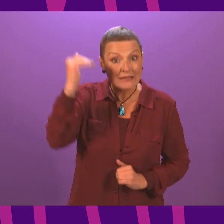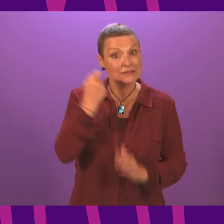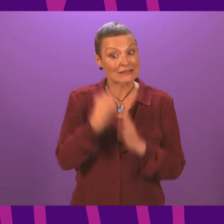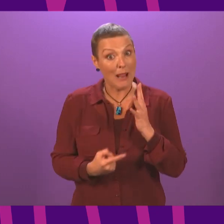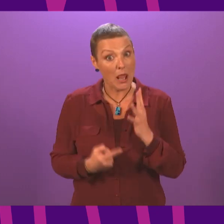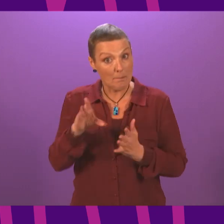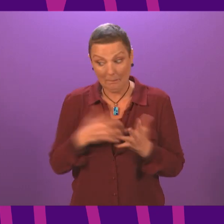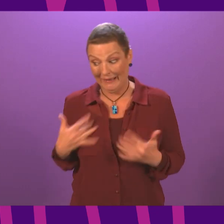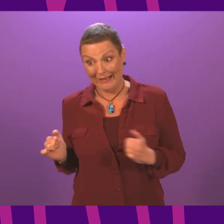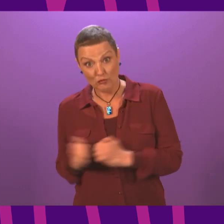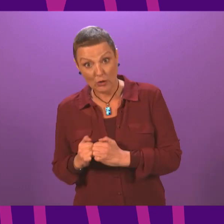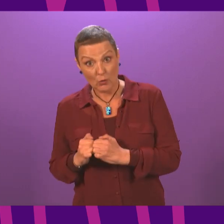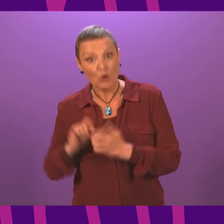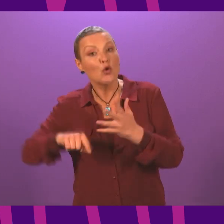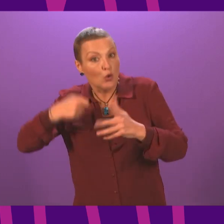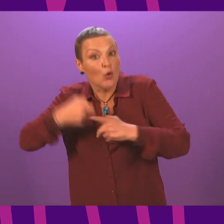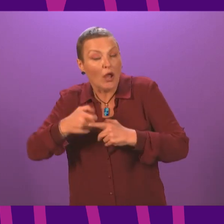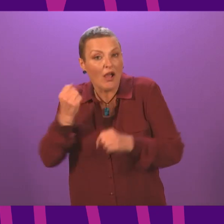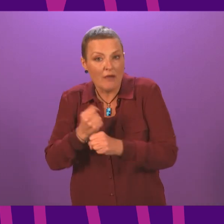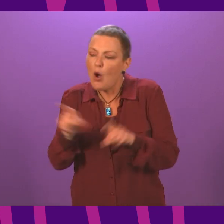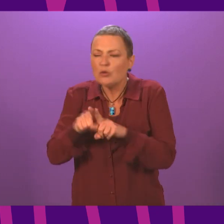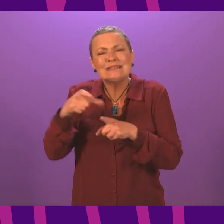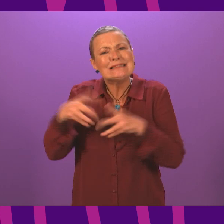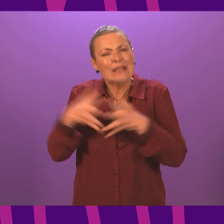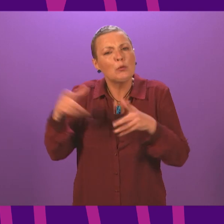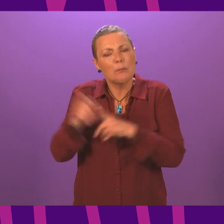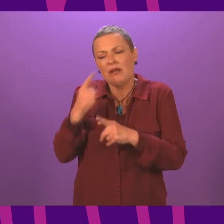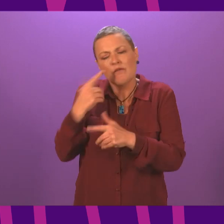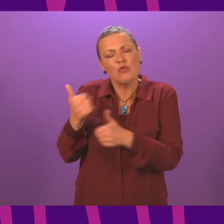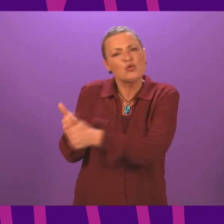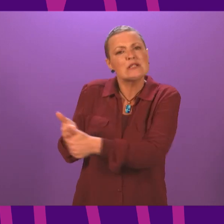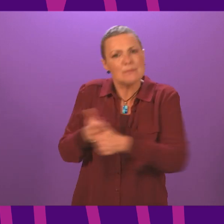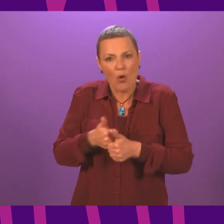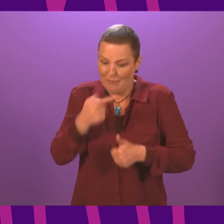the past few months. I thank the DWP for its continued support in that work of replanning.